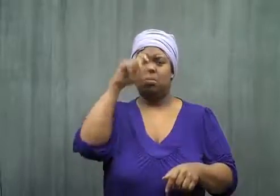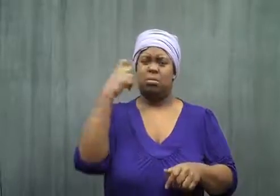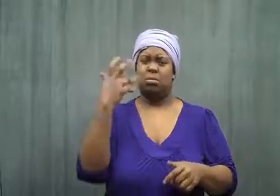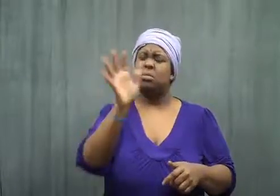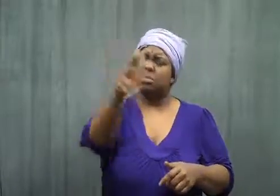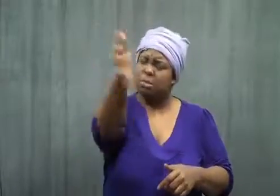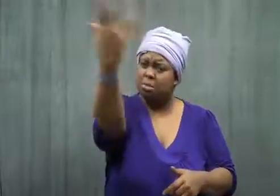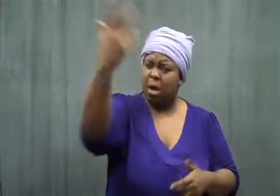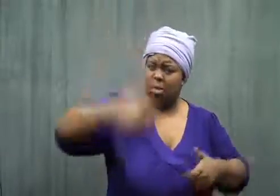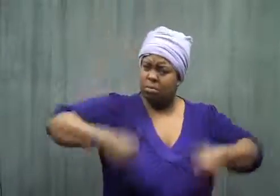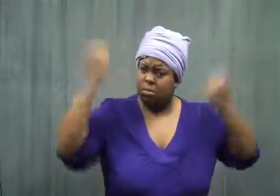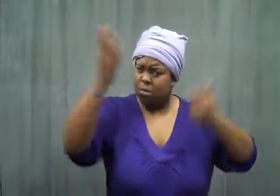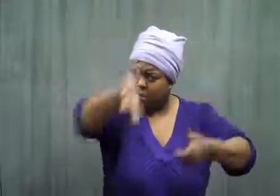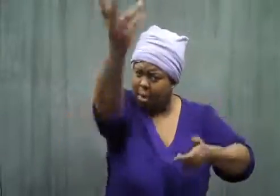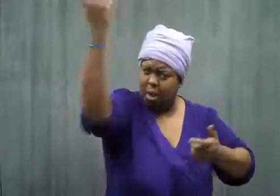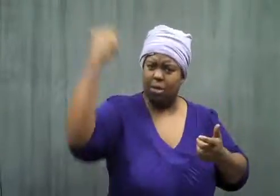She said, "Come on, get it off!"